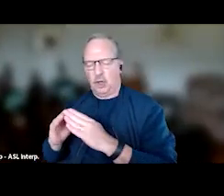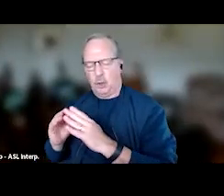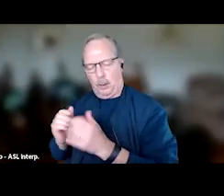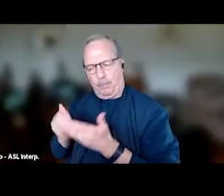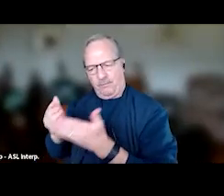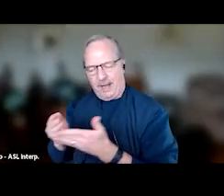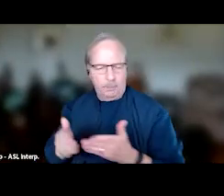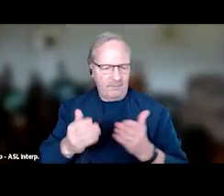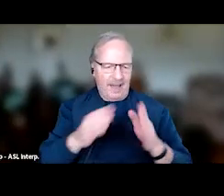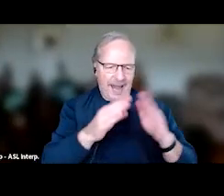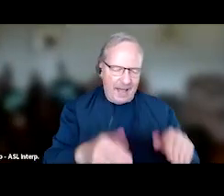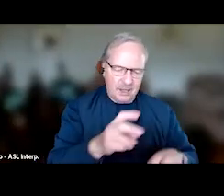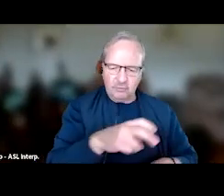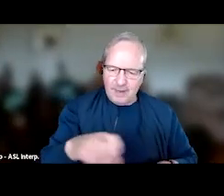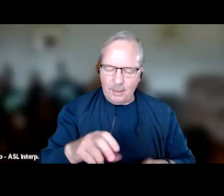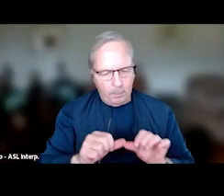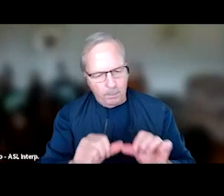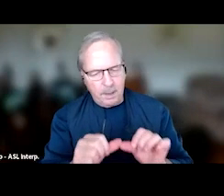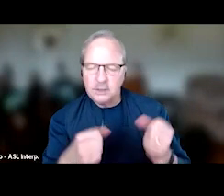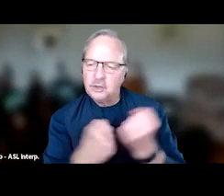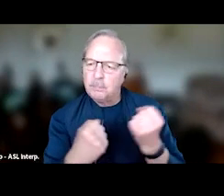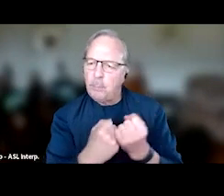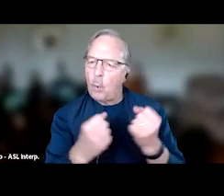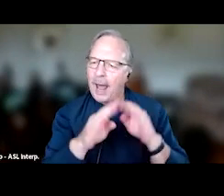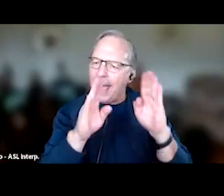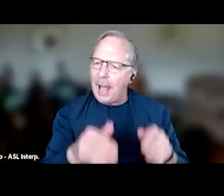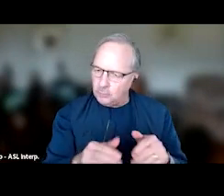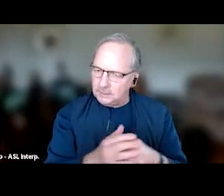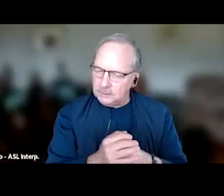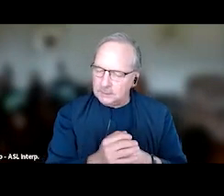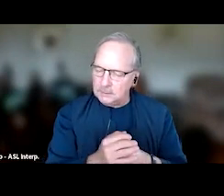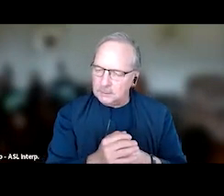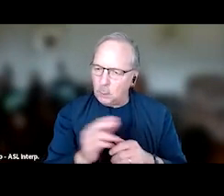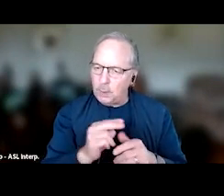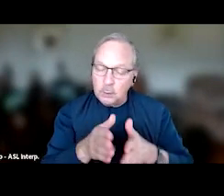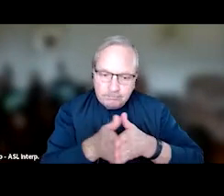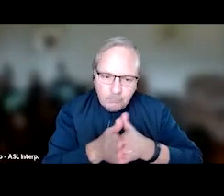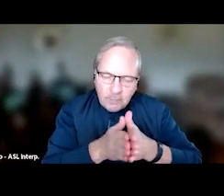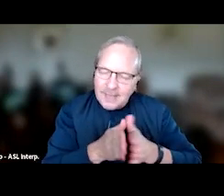transitional or permanent supported housing, we use motivational interviewing, right? A lot, right?